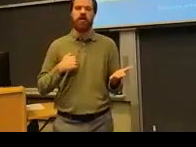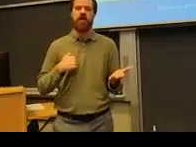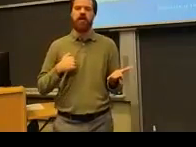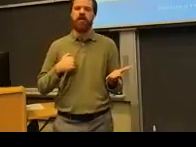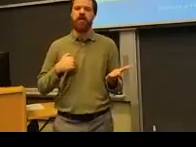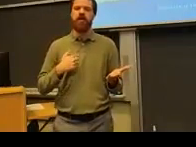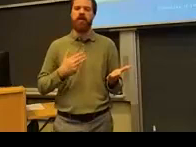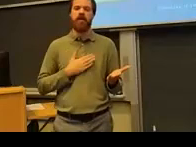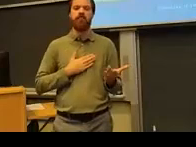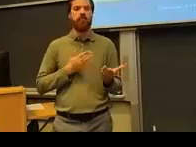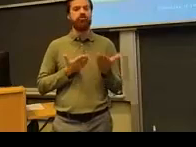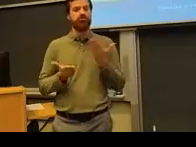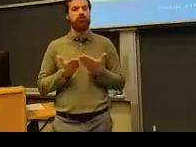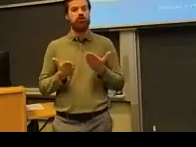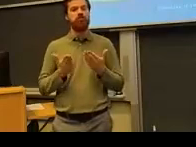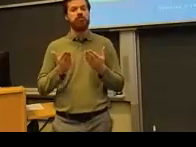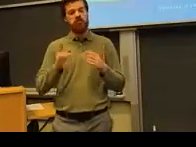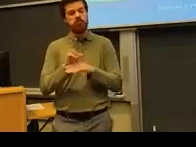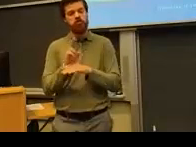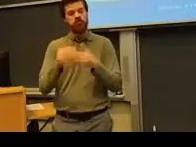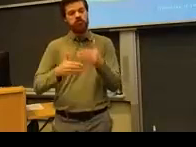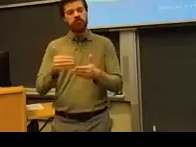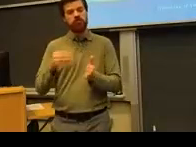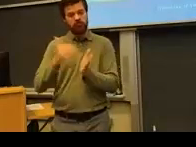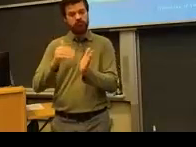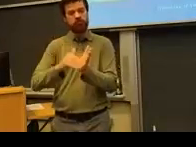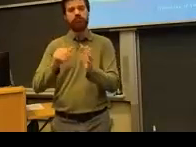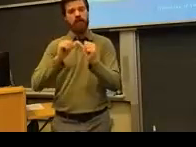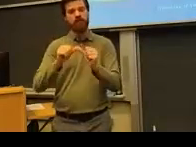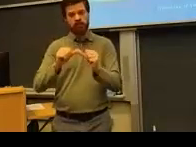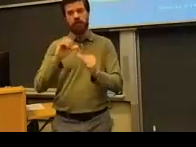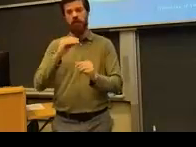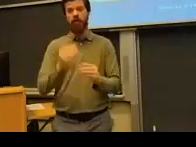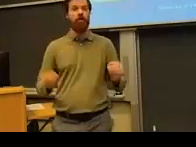services are being utilized um consistently and constantly and the more the word gets out the